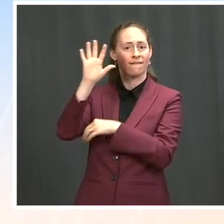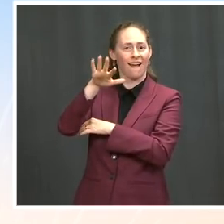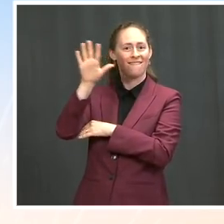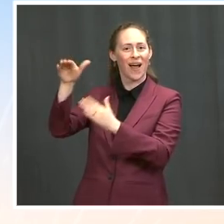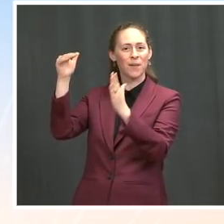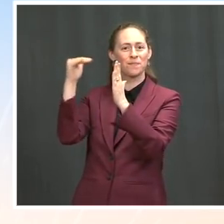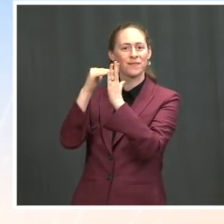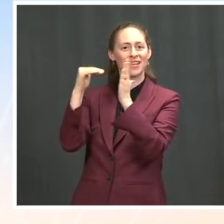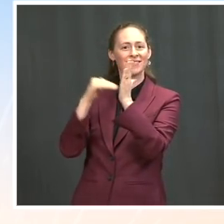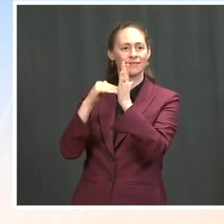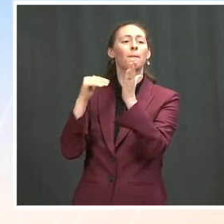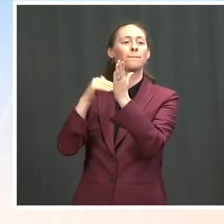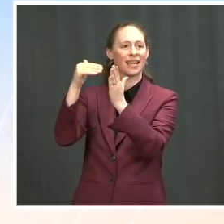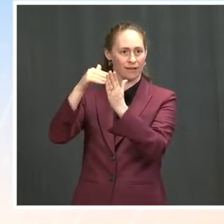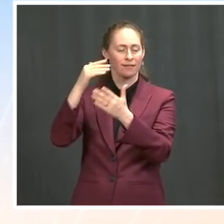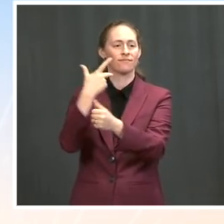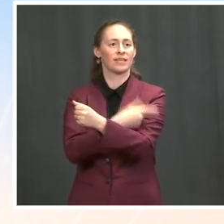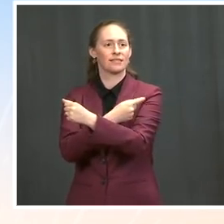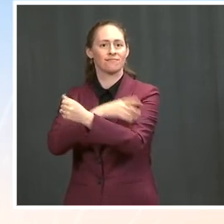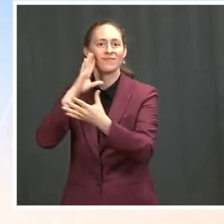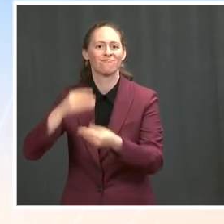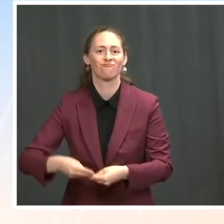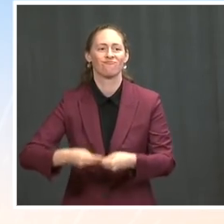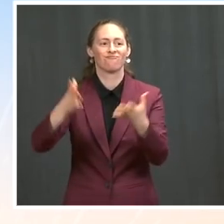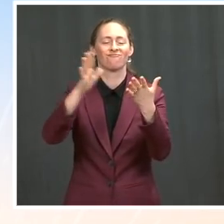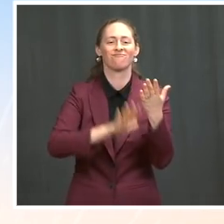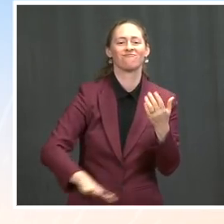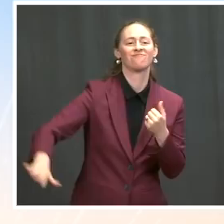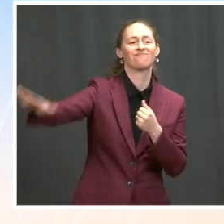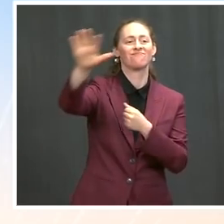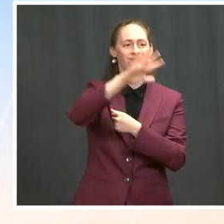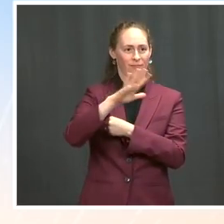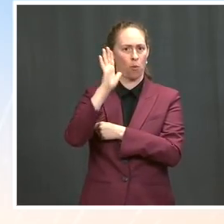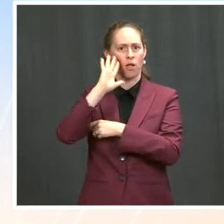President Biden has pledged to send out globally and allocate